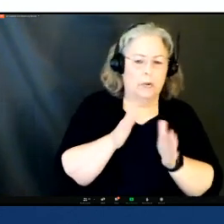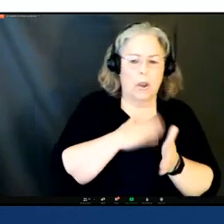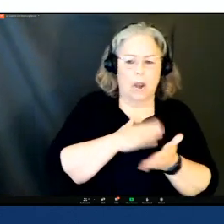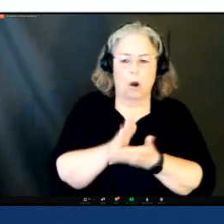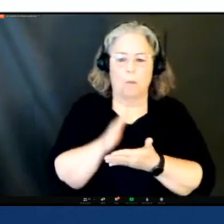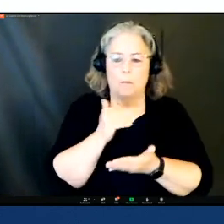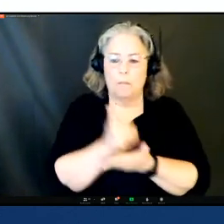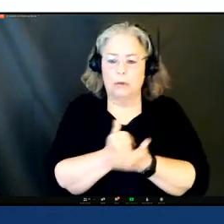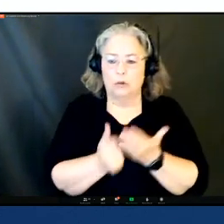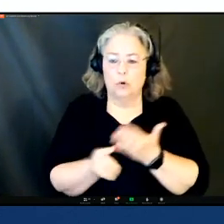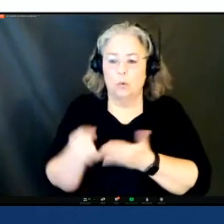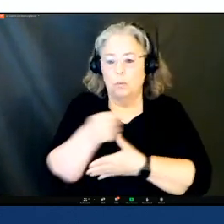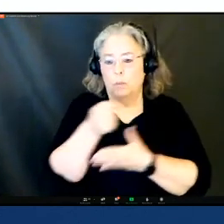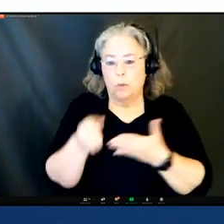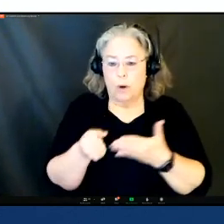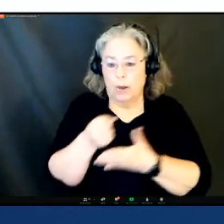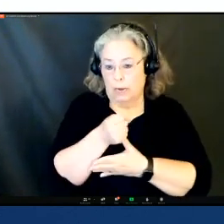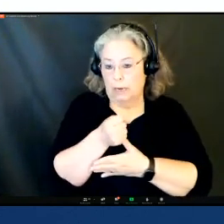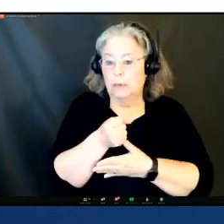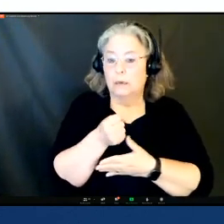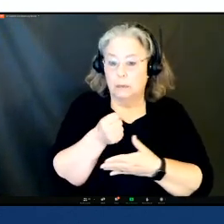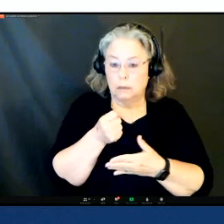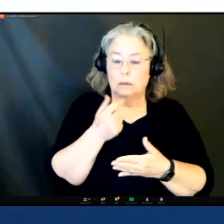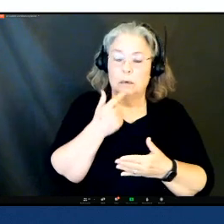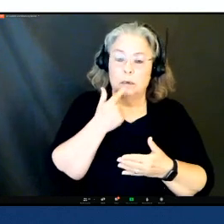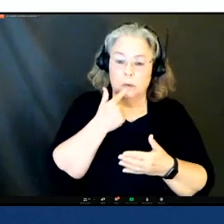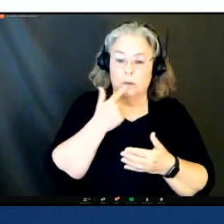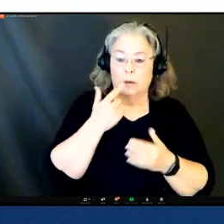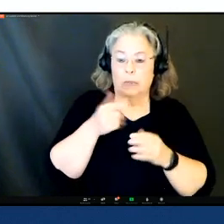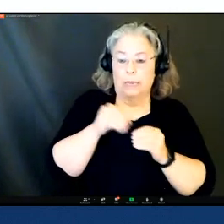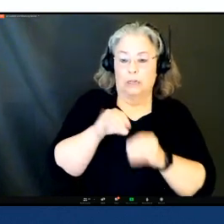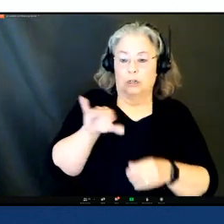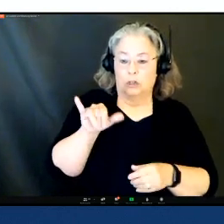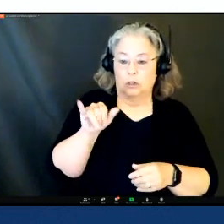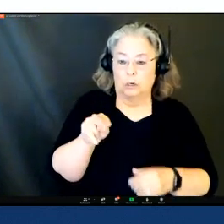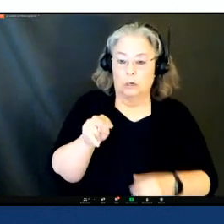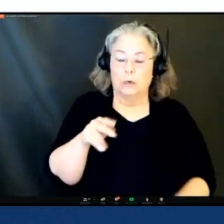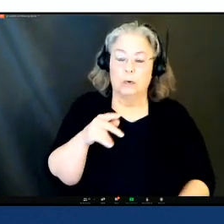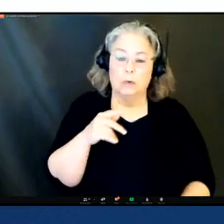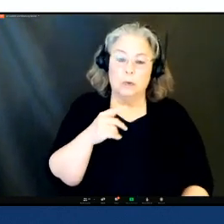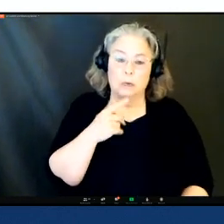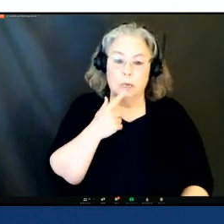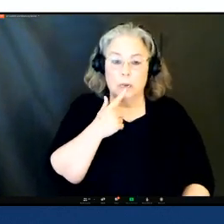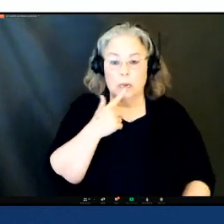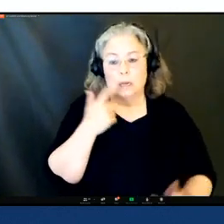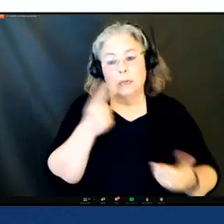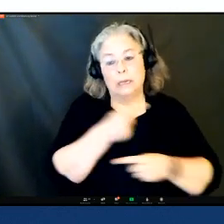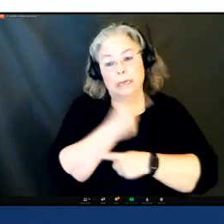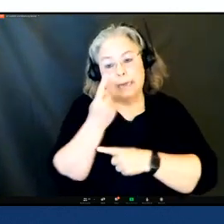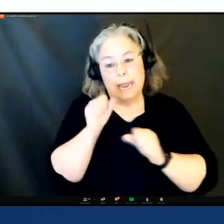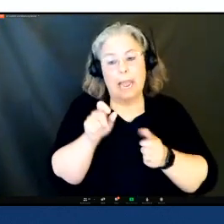instructions being issued to departments in January. While the date is subject to change, we anticipate the recommended